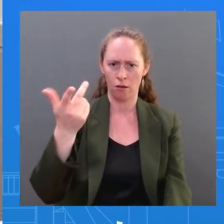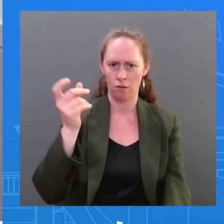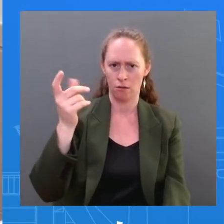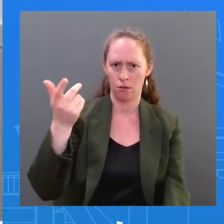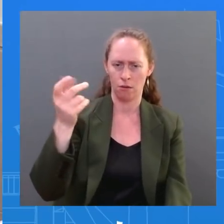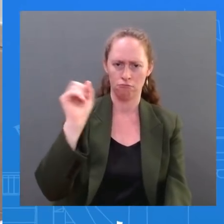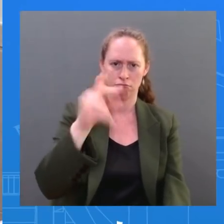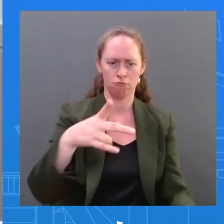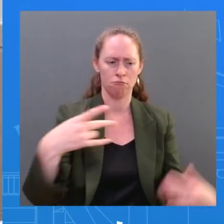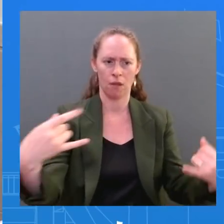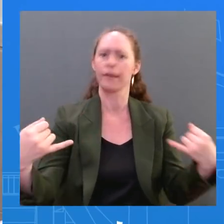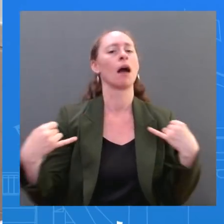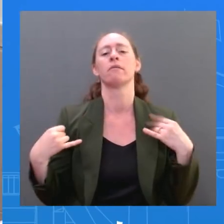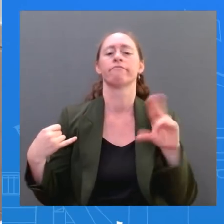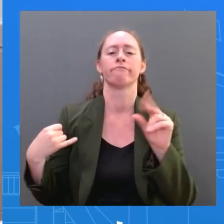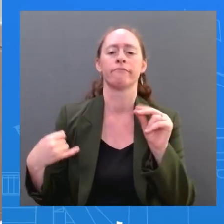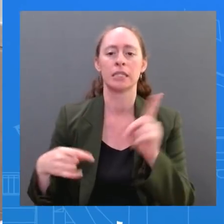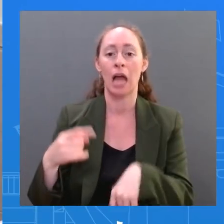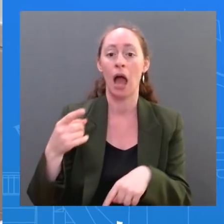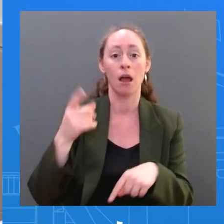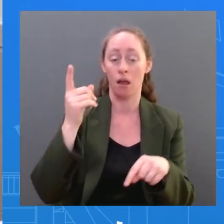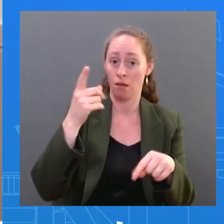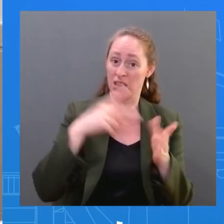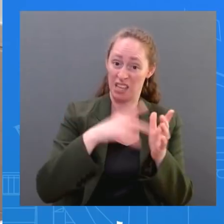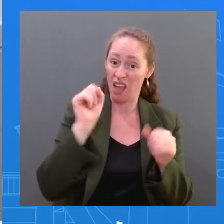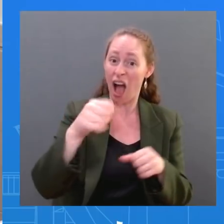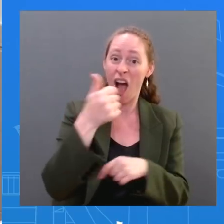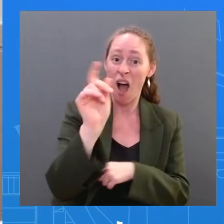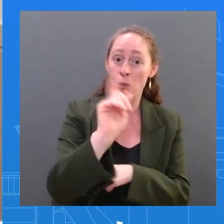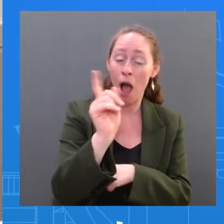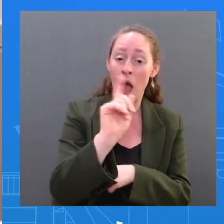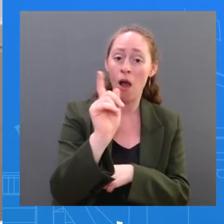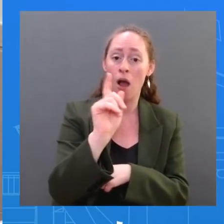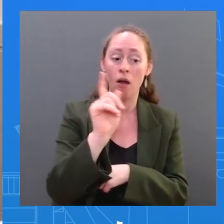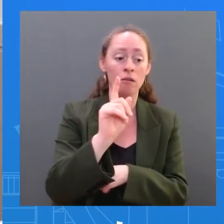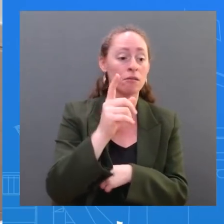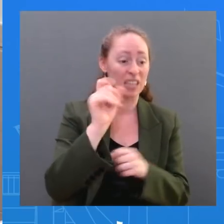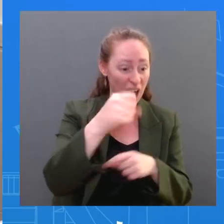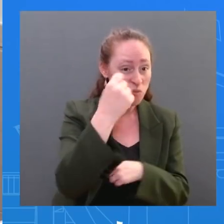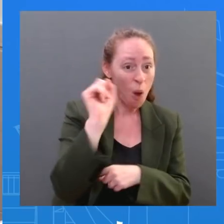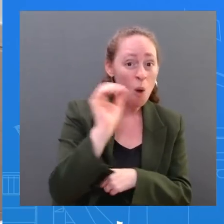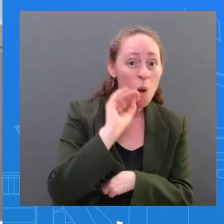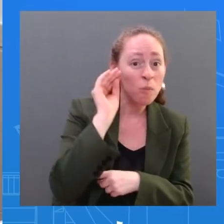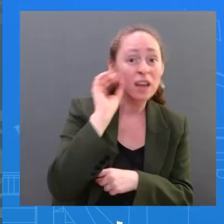where is it that you don't think it's appropriate for a group of protesters to go? Ms. Jean-Pierre: Where is -- I just laid out.